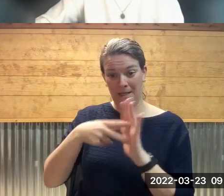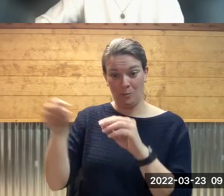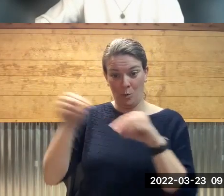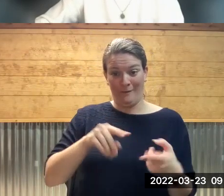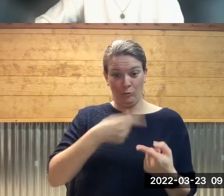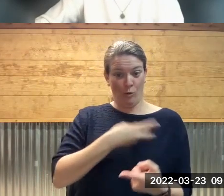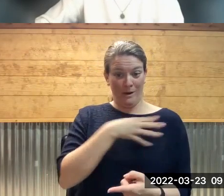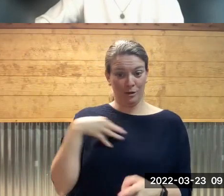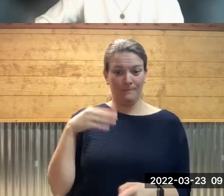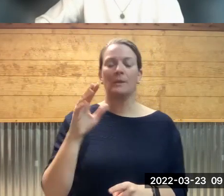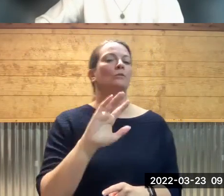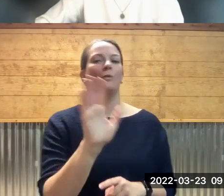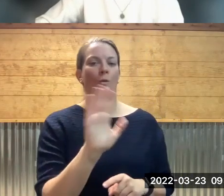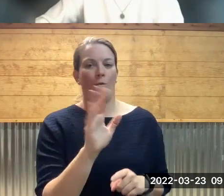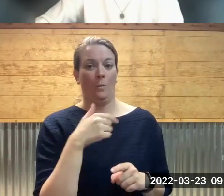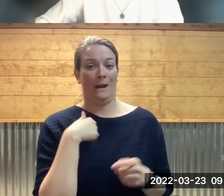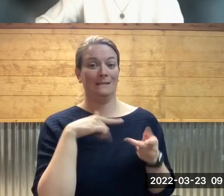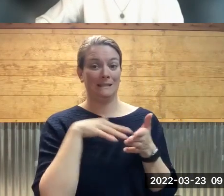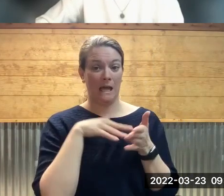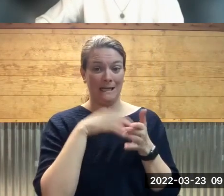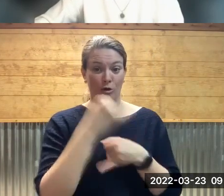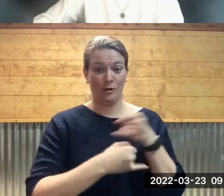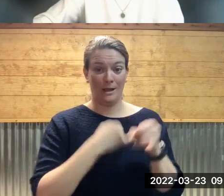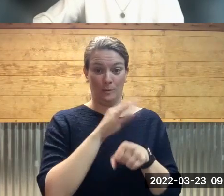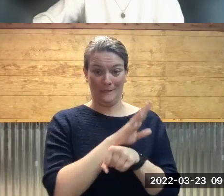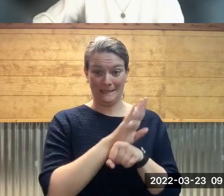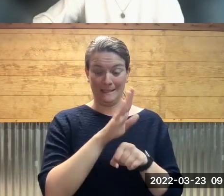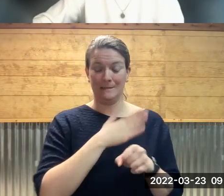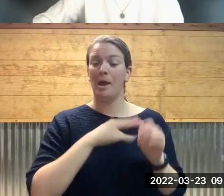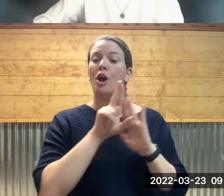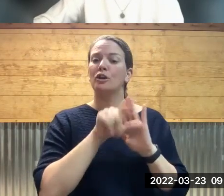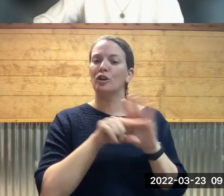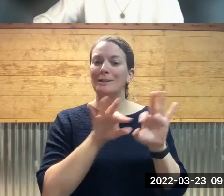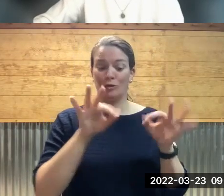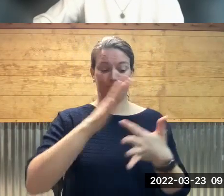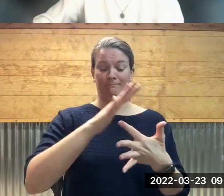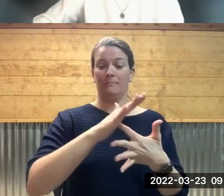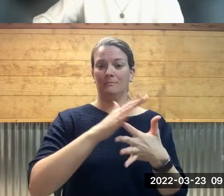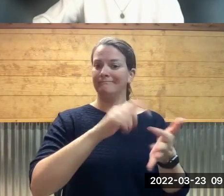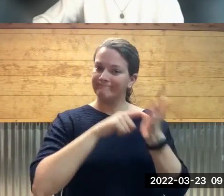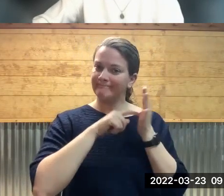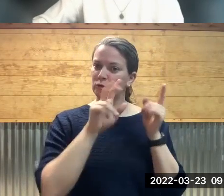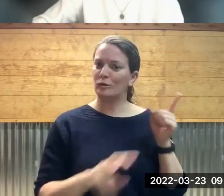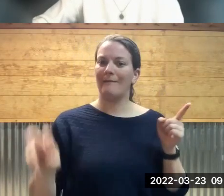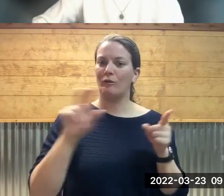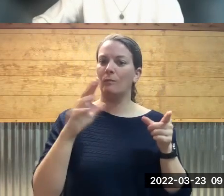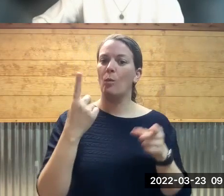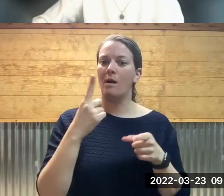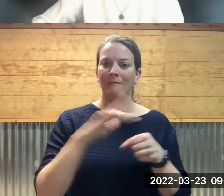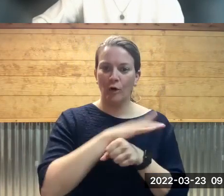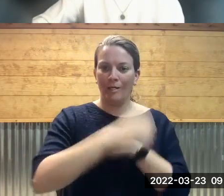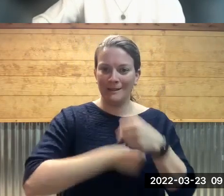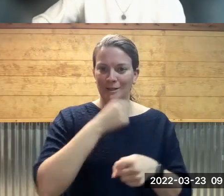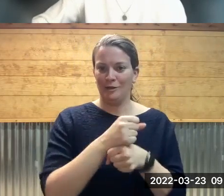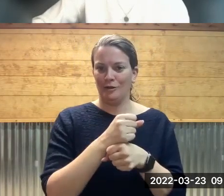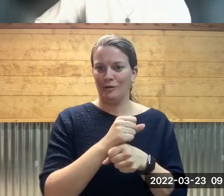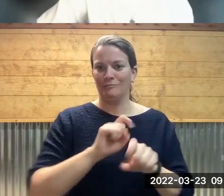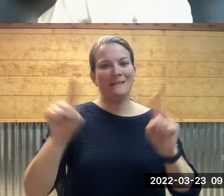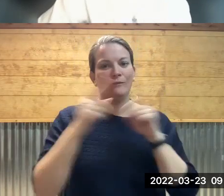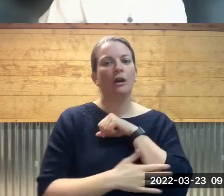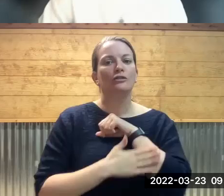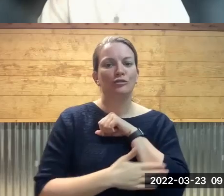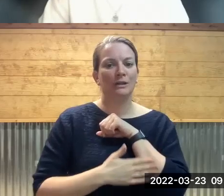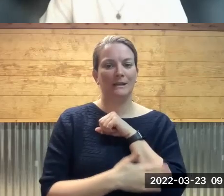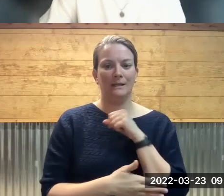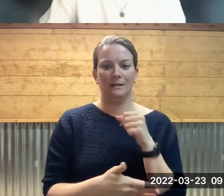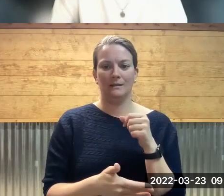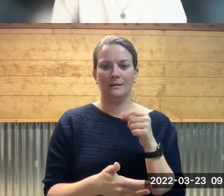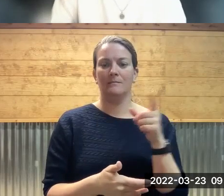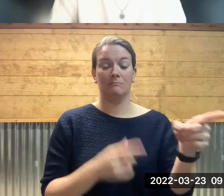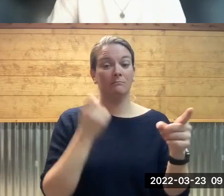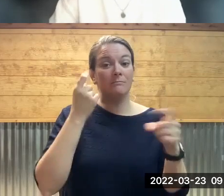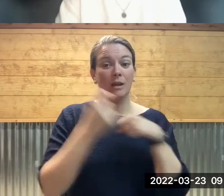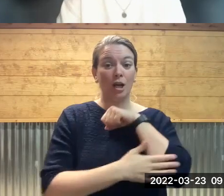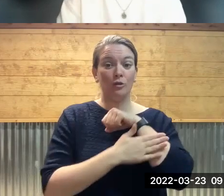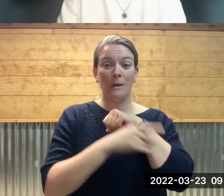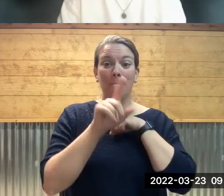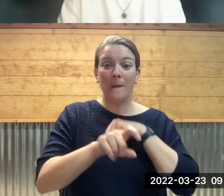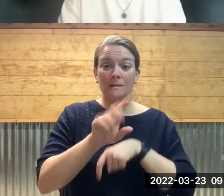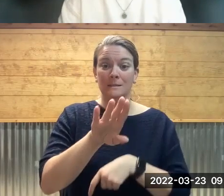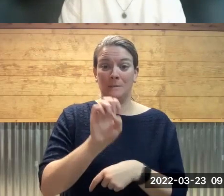business as part of my undergrad degree in your junior year it's mandatory to go for a full year abroad in the country, in a country where the language is foreign, and all your classes are in that foreign language so